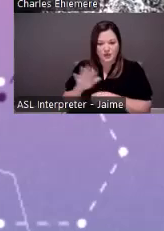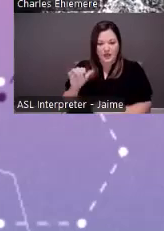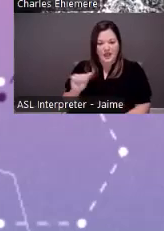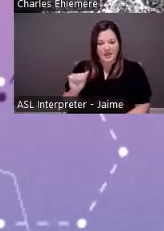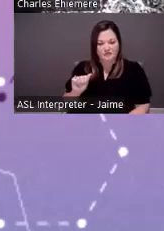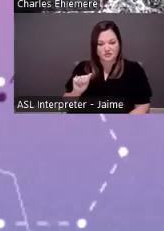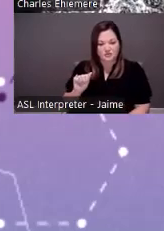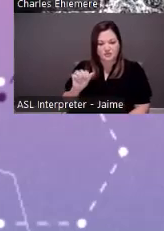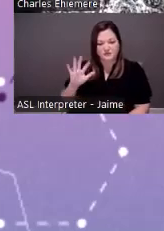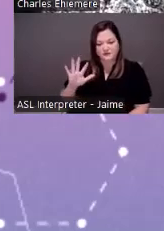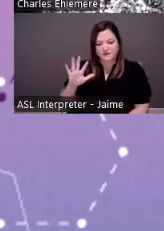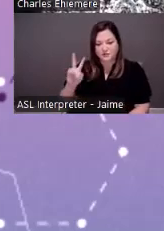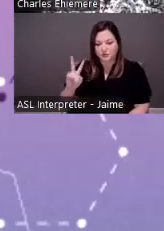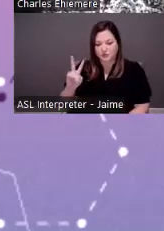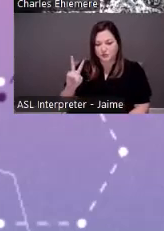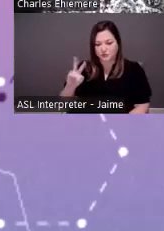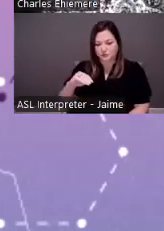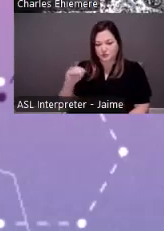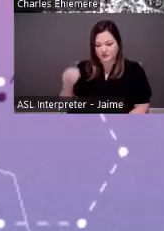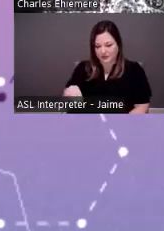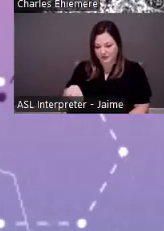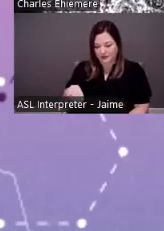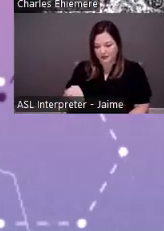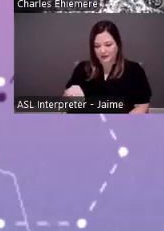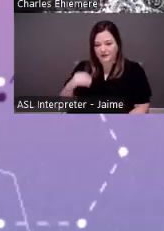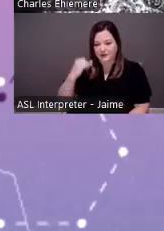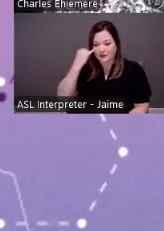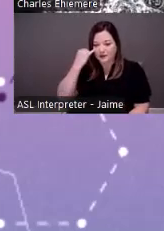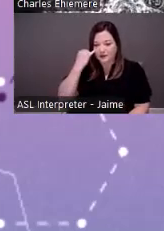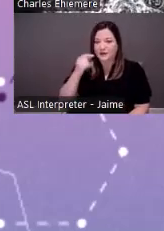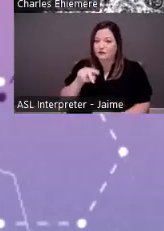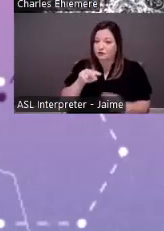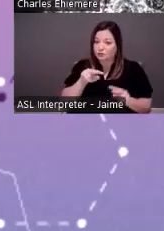Then if you look at the percentage of global maternal deaths for Nigeria,